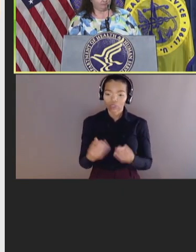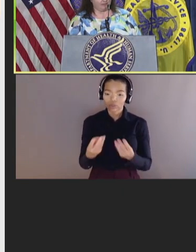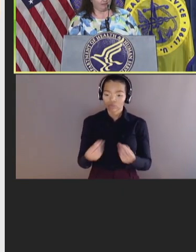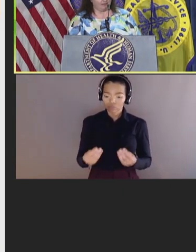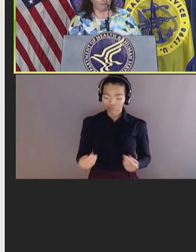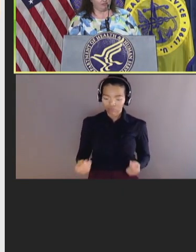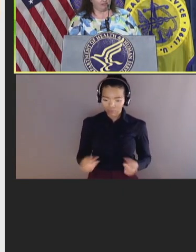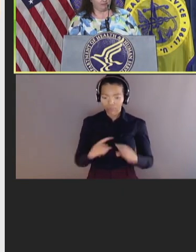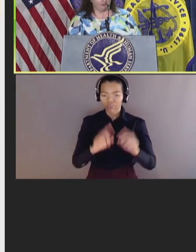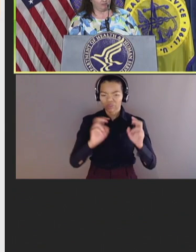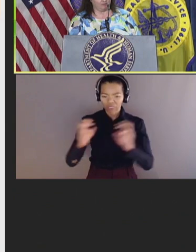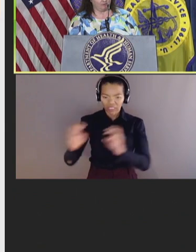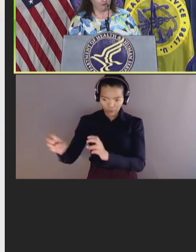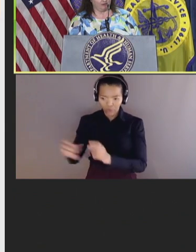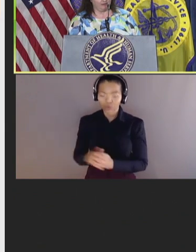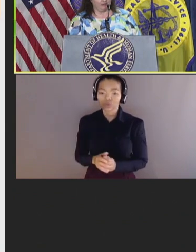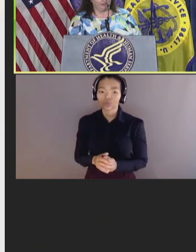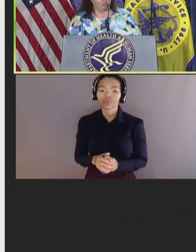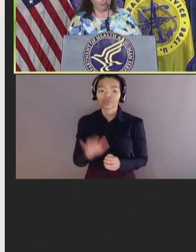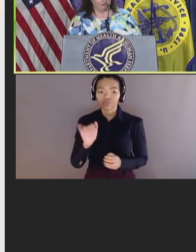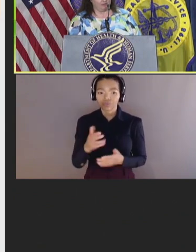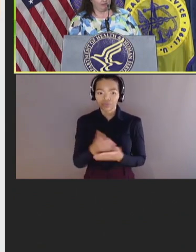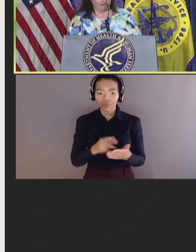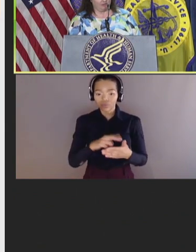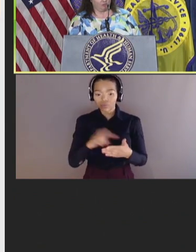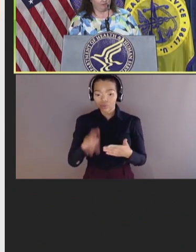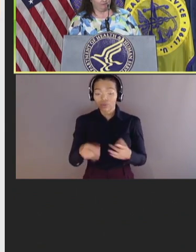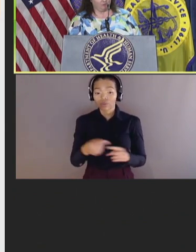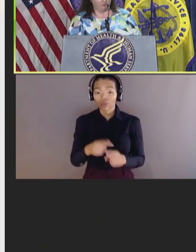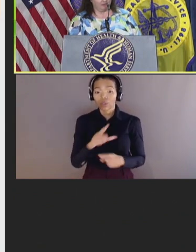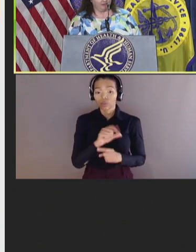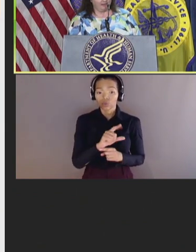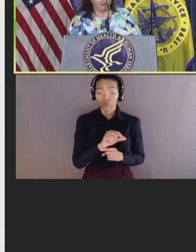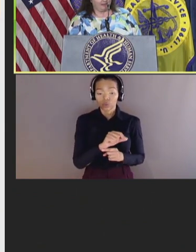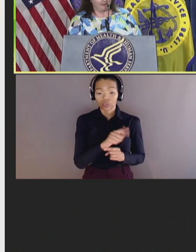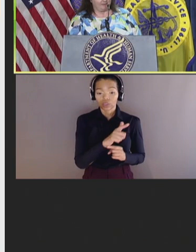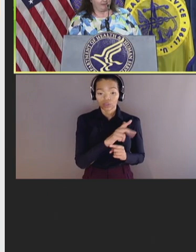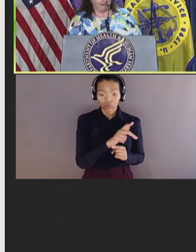And here is just some outputs from our '23 and '24. Again,